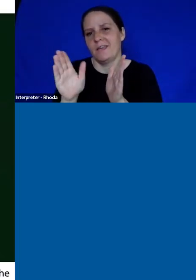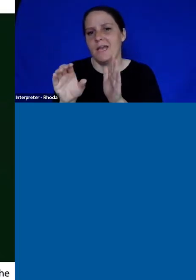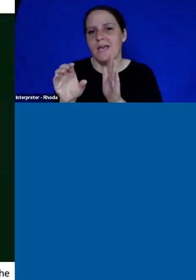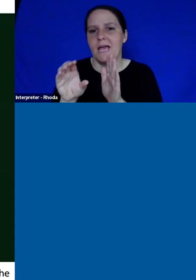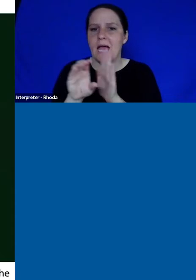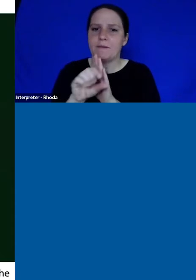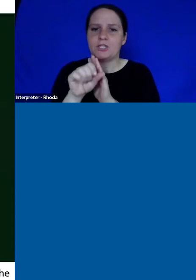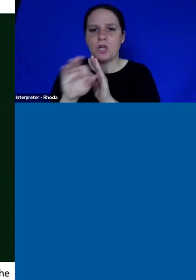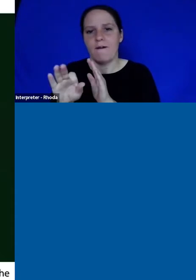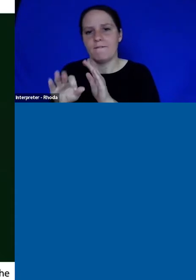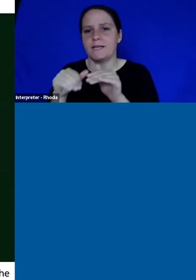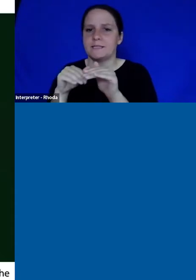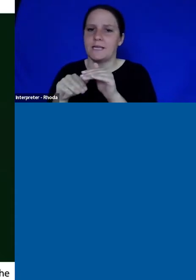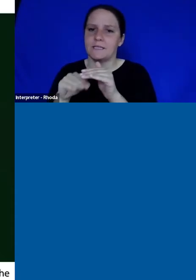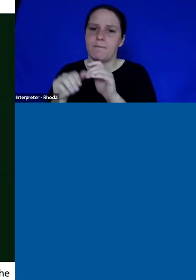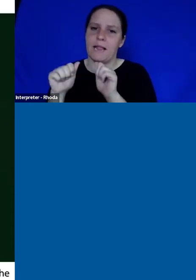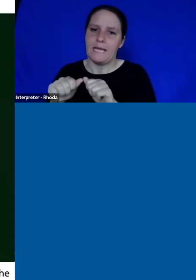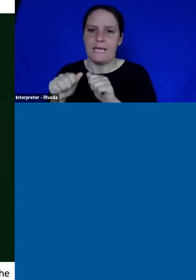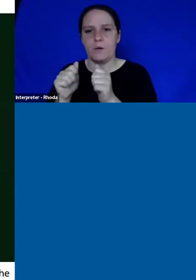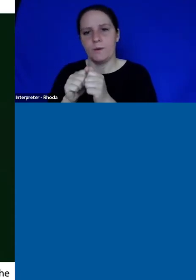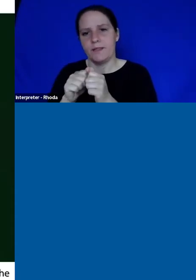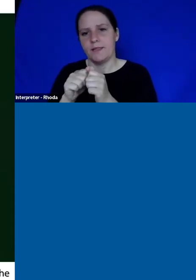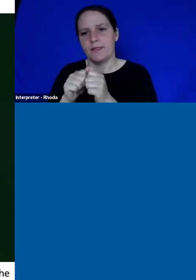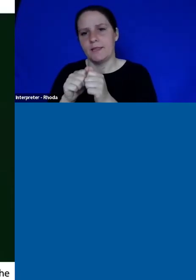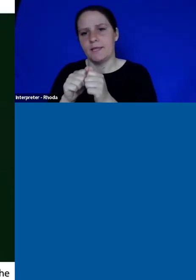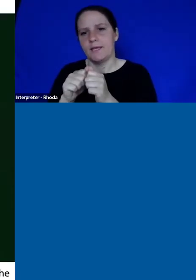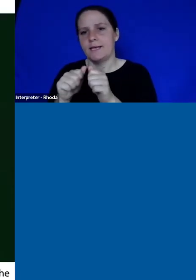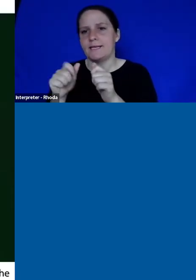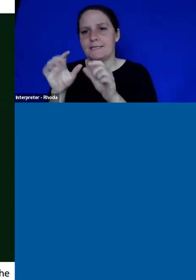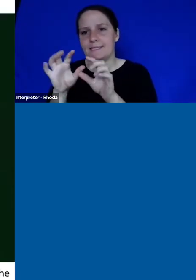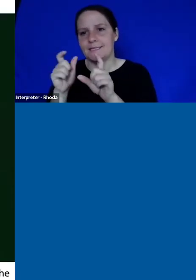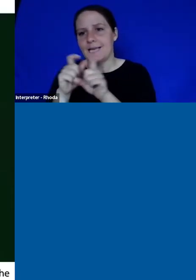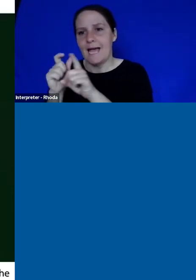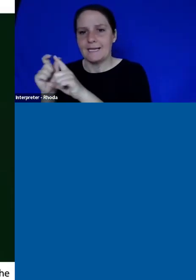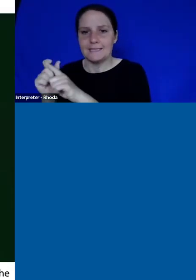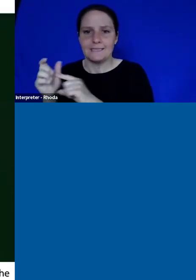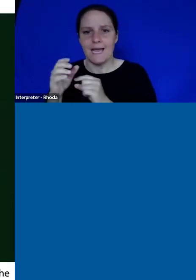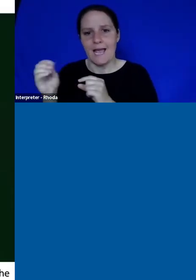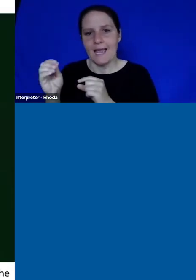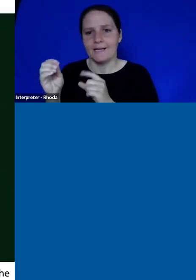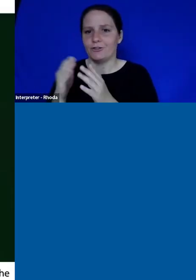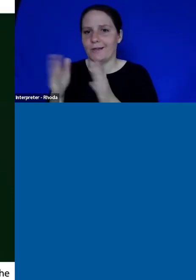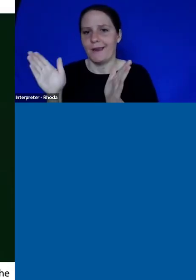It says image of accessibility written with text and the most generic access graphic ever.